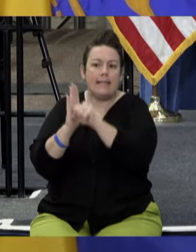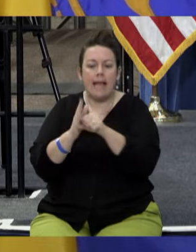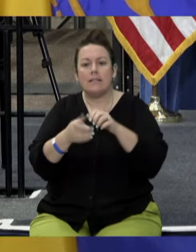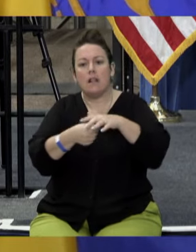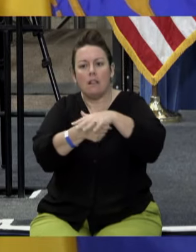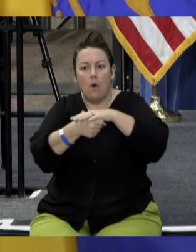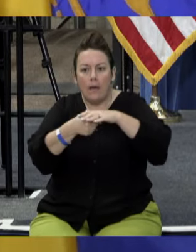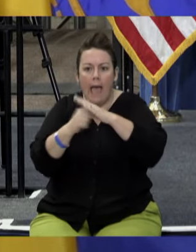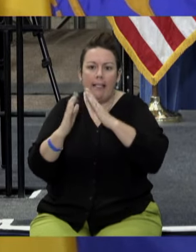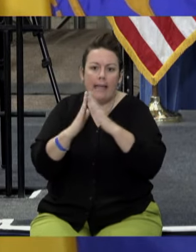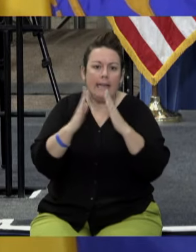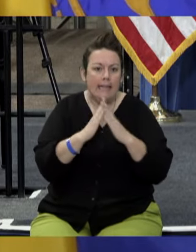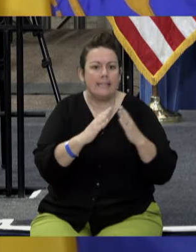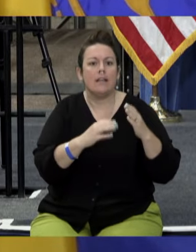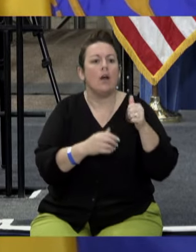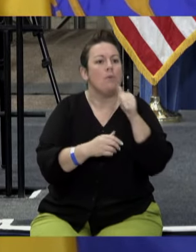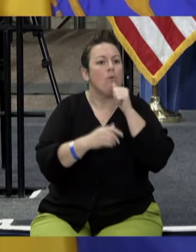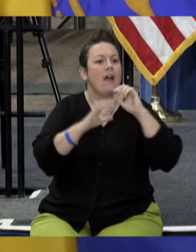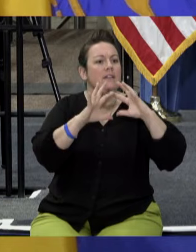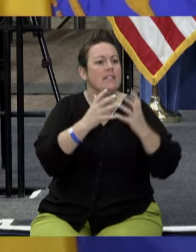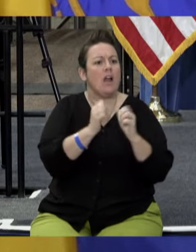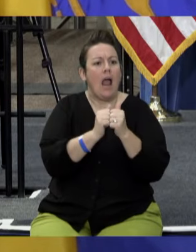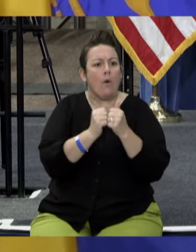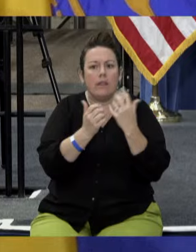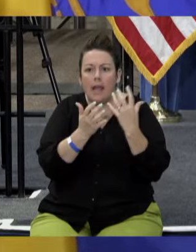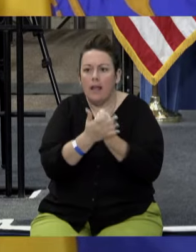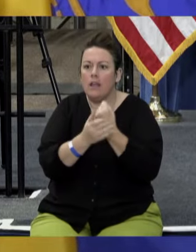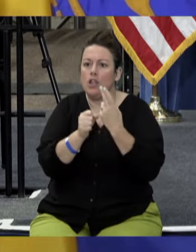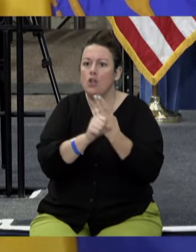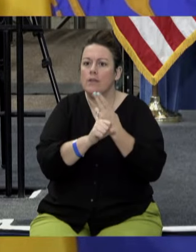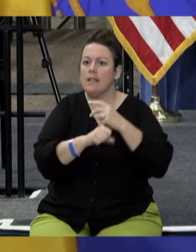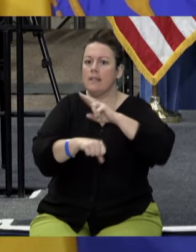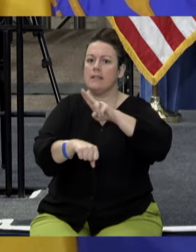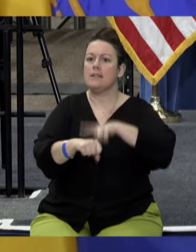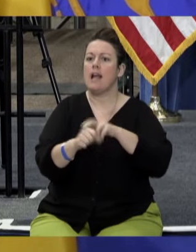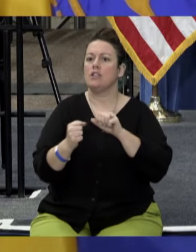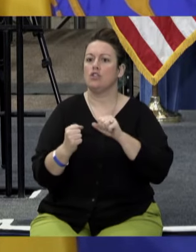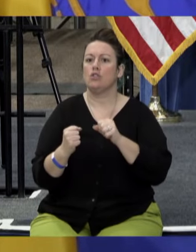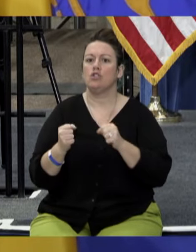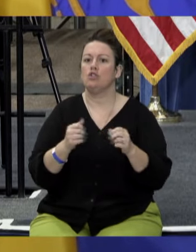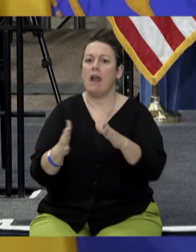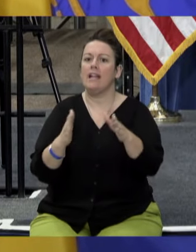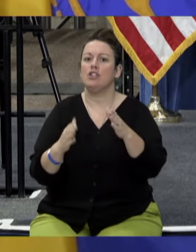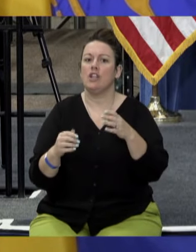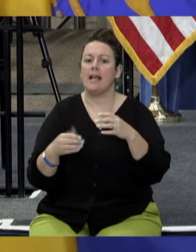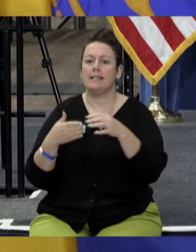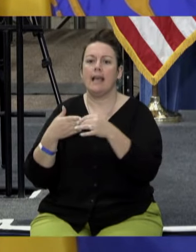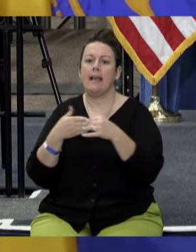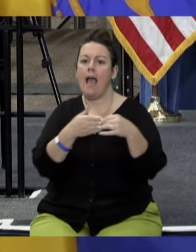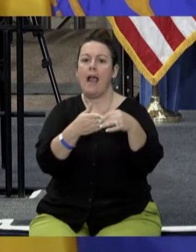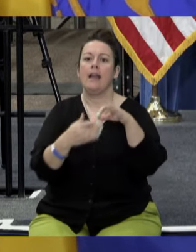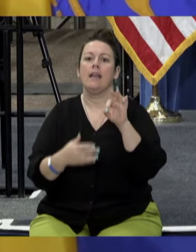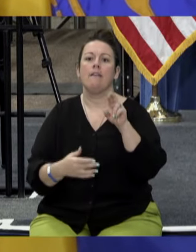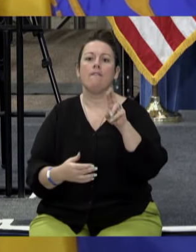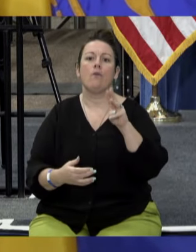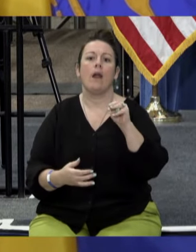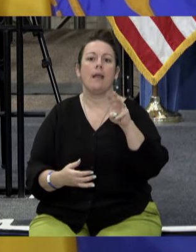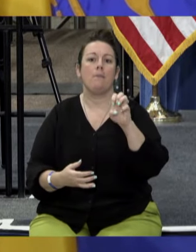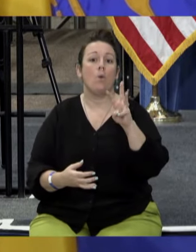how are they using this national strategy as a guiding framework? Across the nation, state